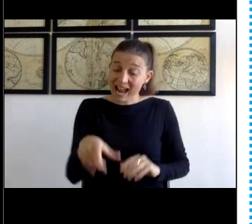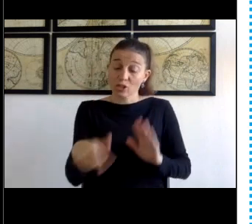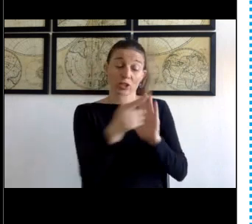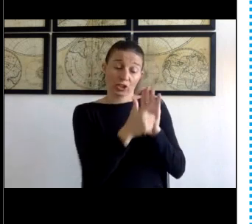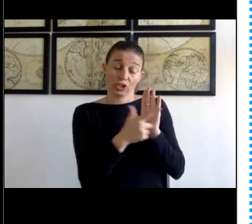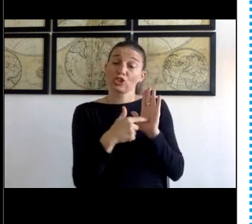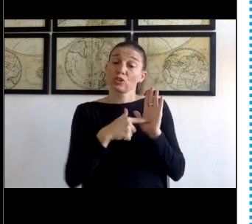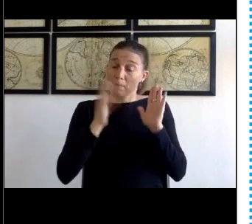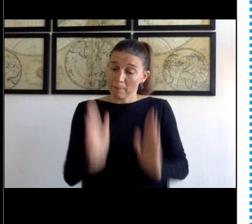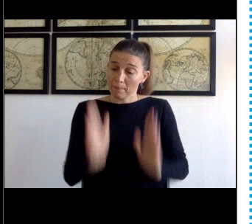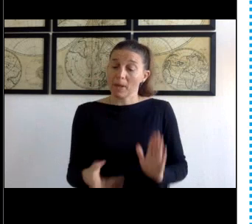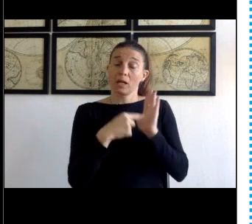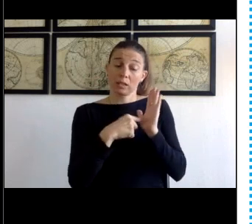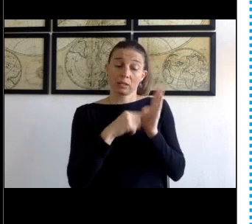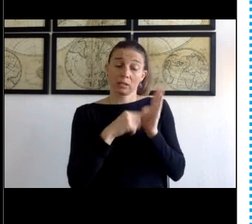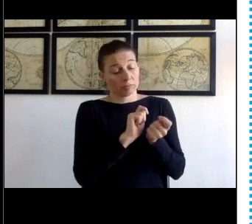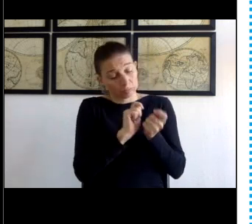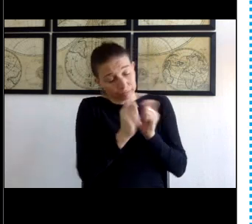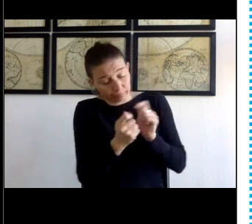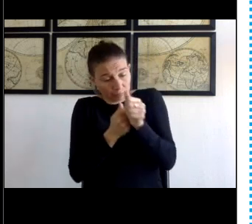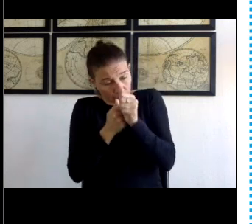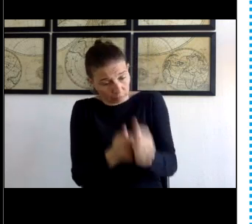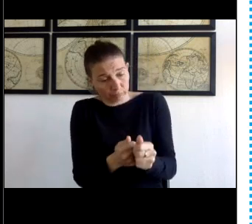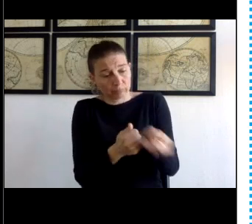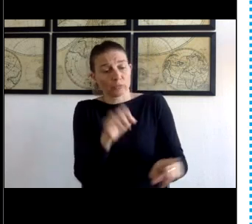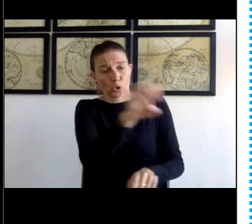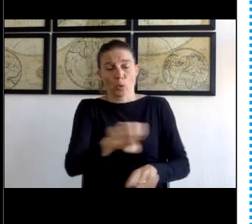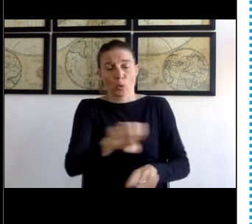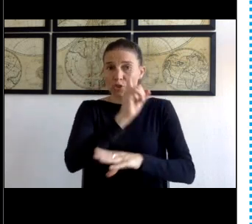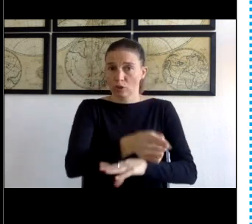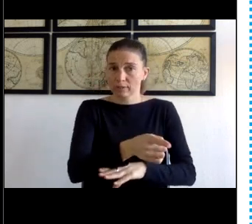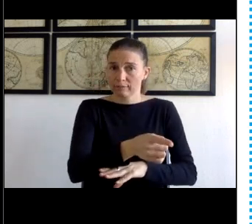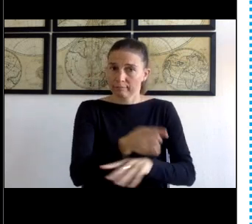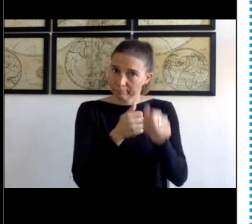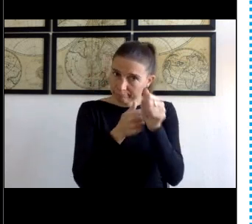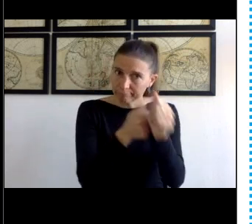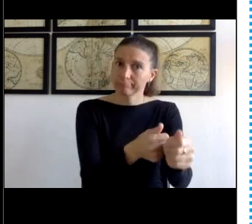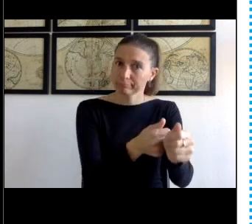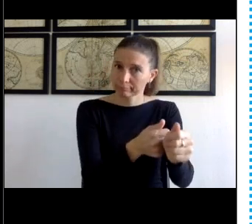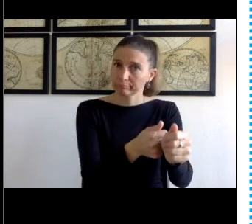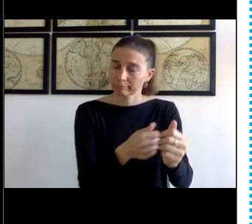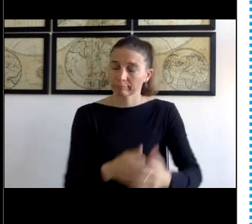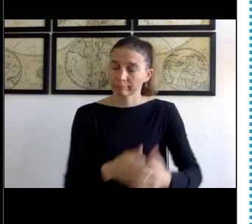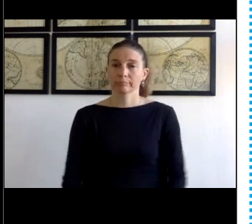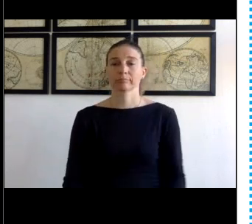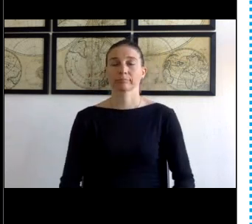in line with the European directive, and they need to do this